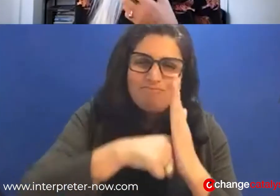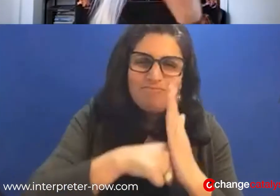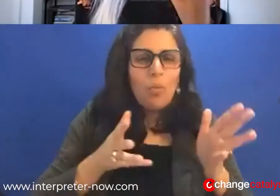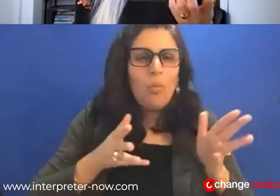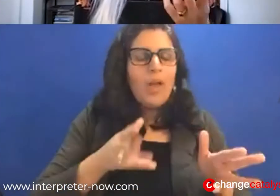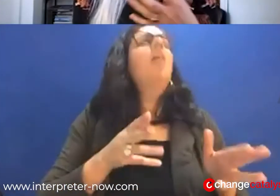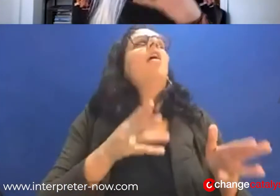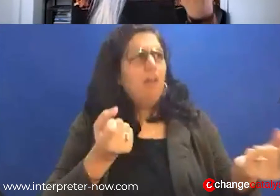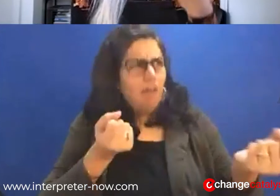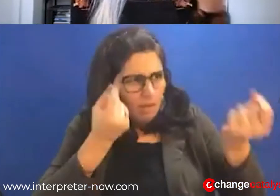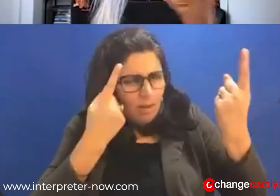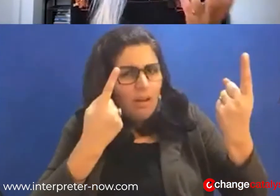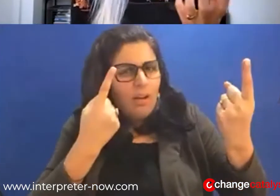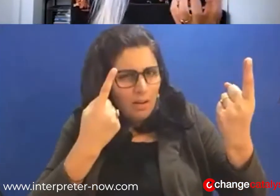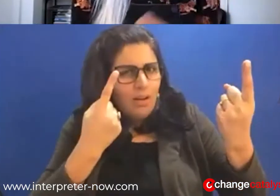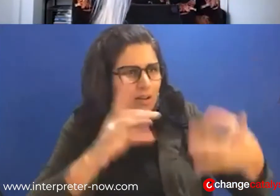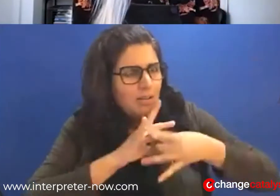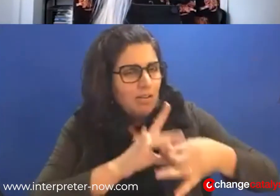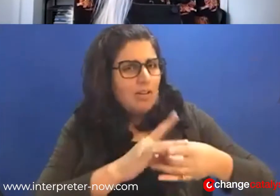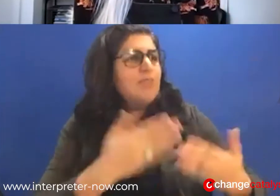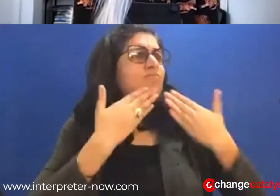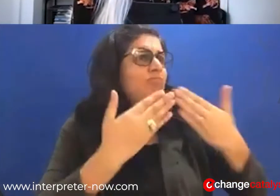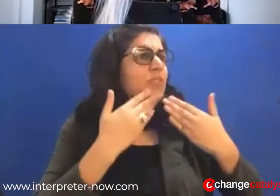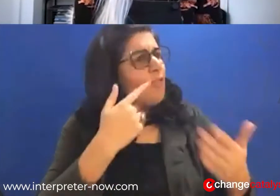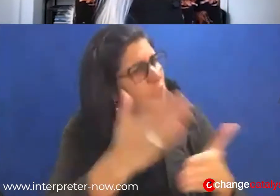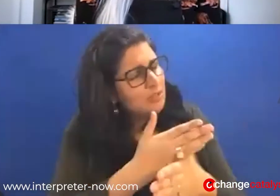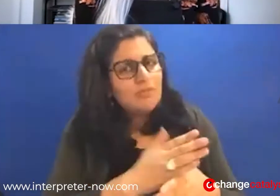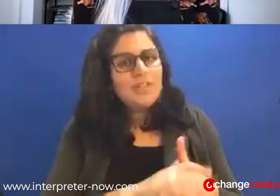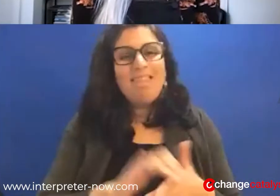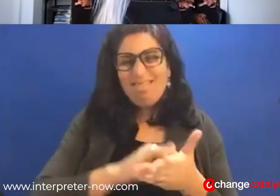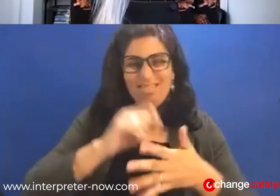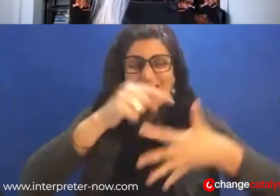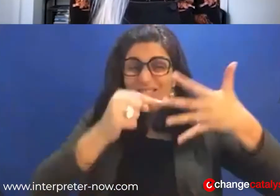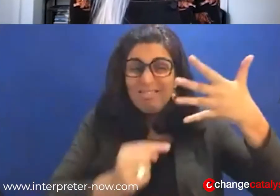and that you're grateful, or that all of the multitude of meanings that it could have. And it's also a private notification.